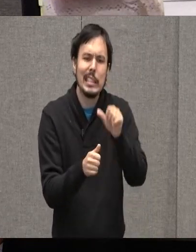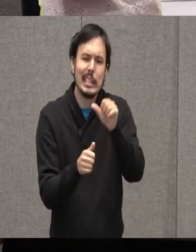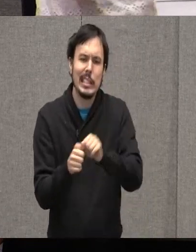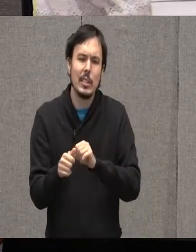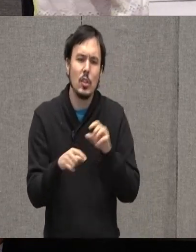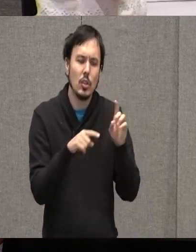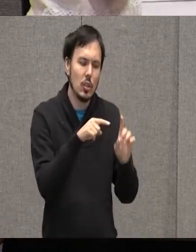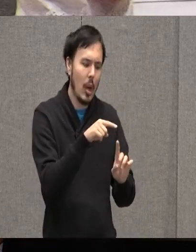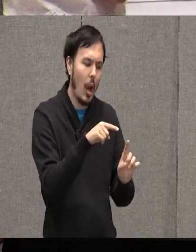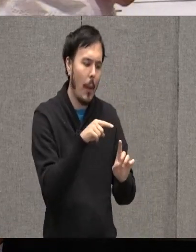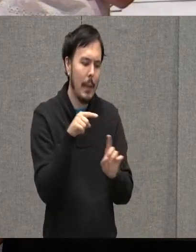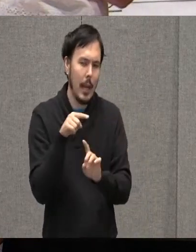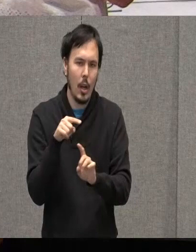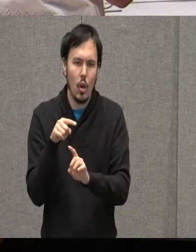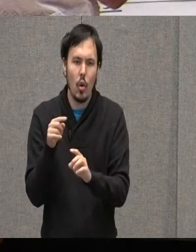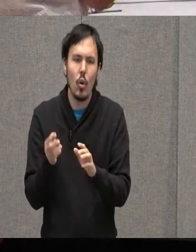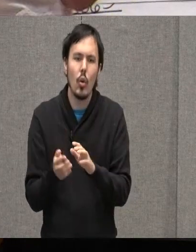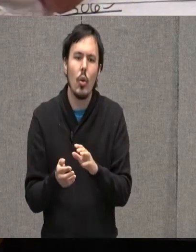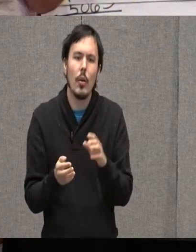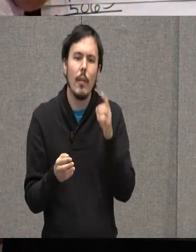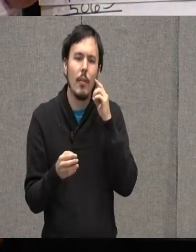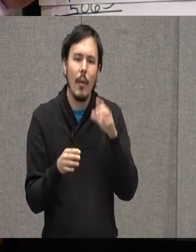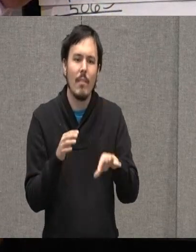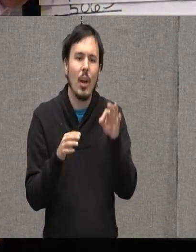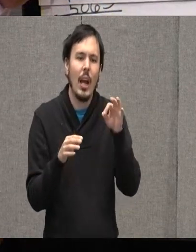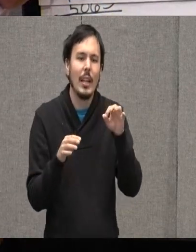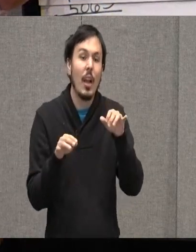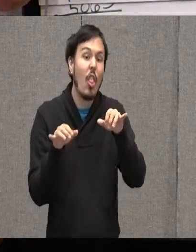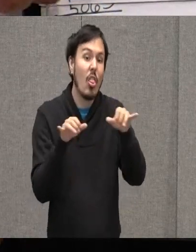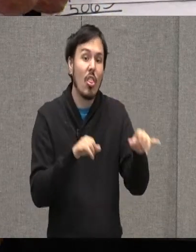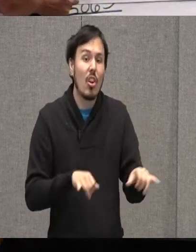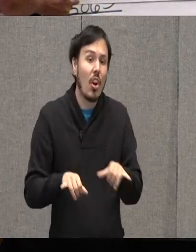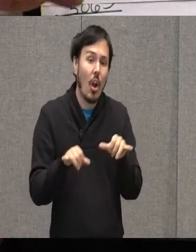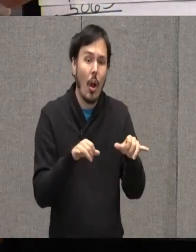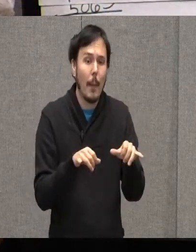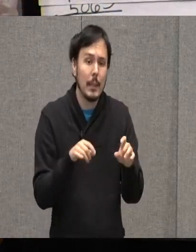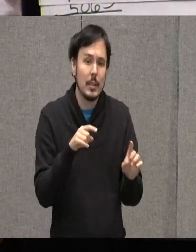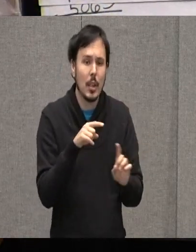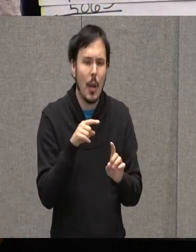to get the common denominator. So what did I do to three to get to 12?